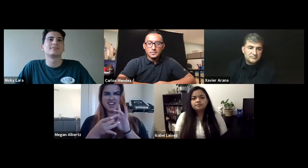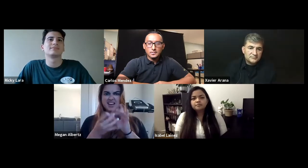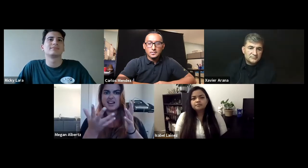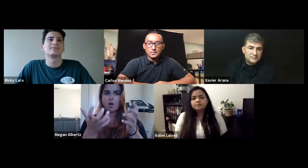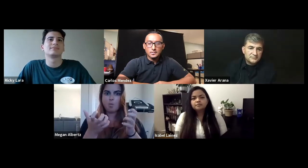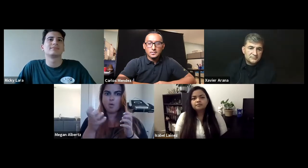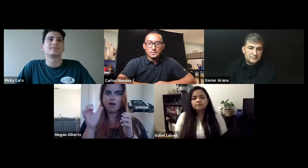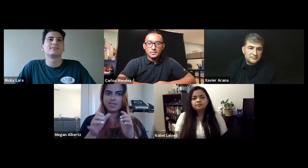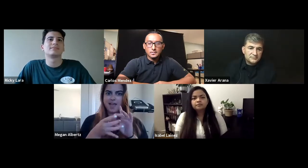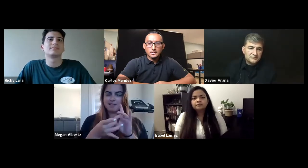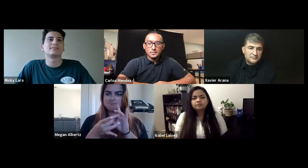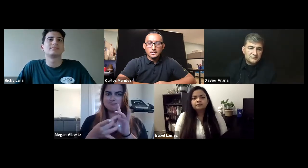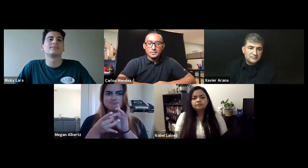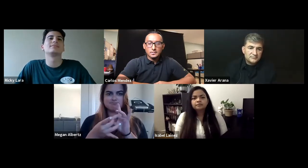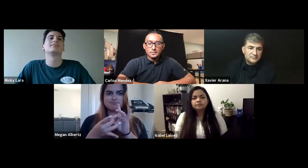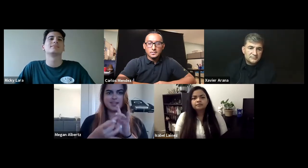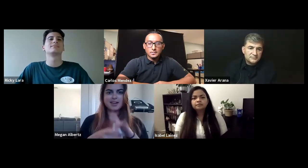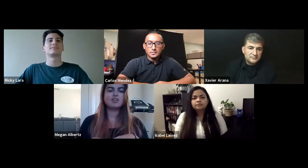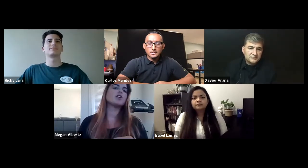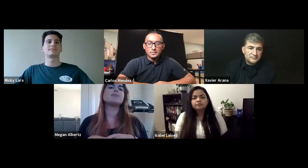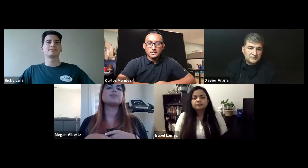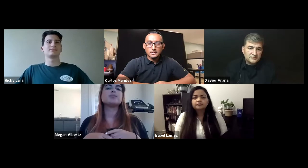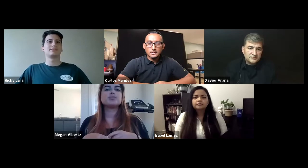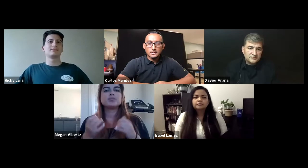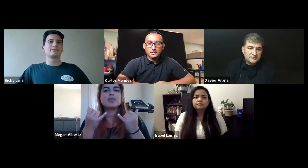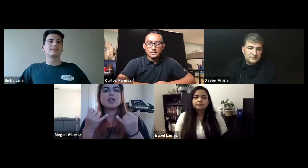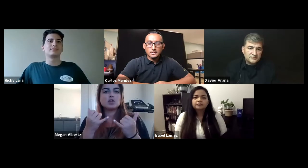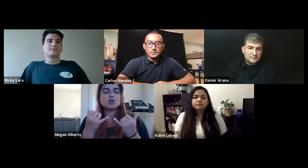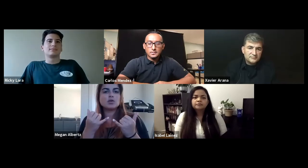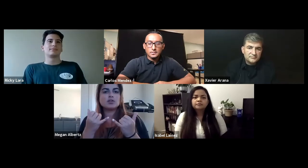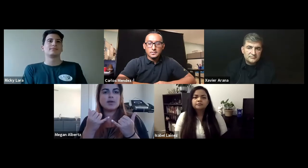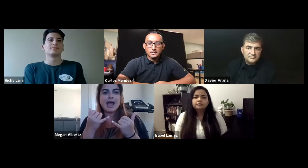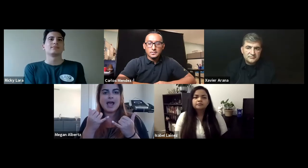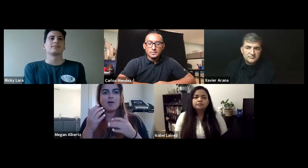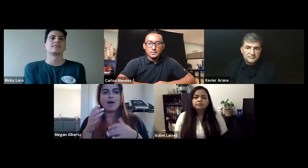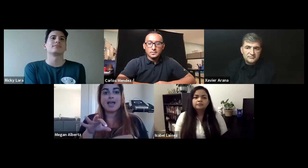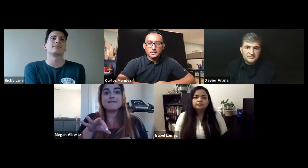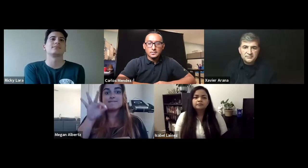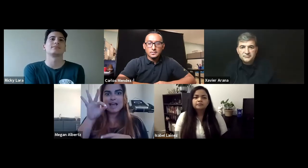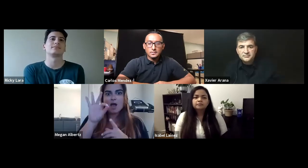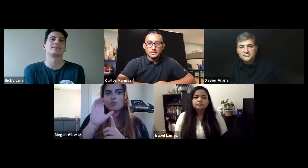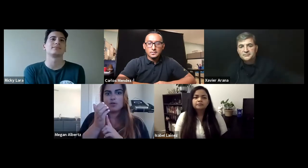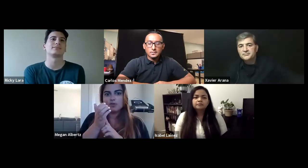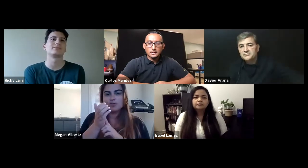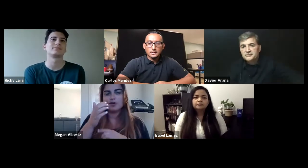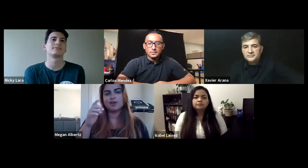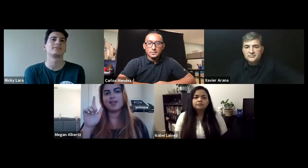and I realized that I really did feel connected, and I wanted to be more connected.